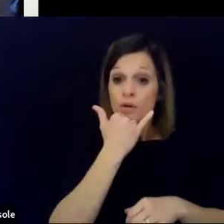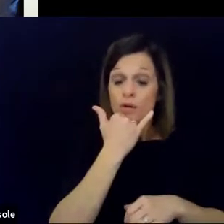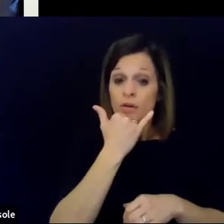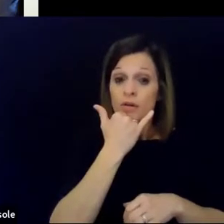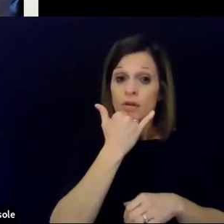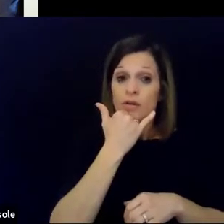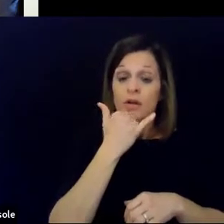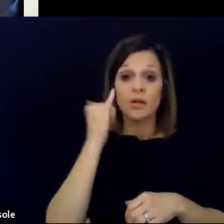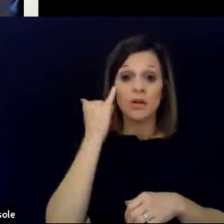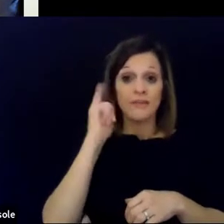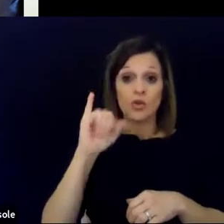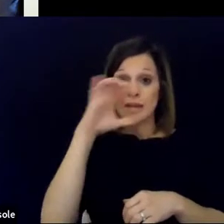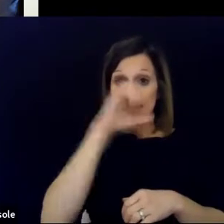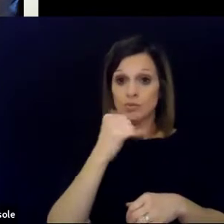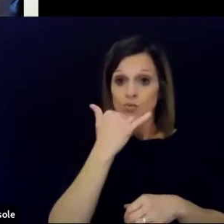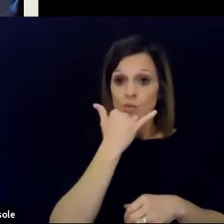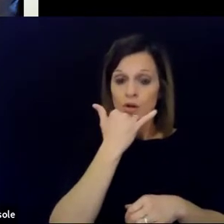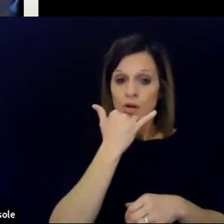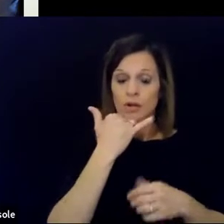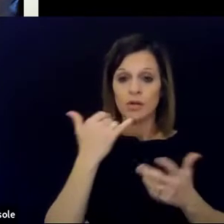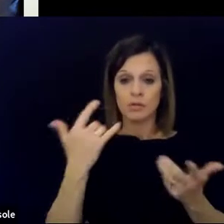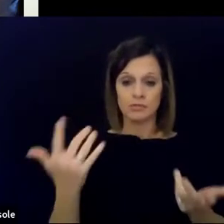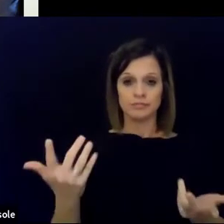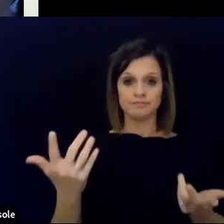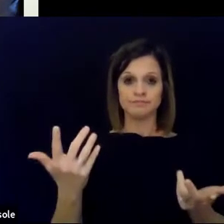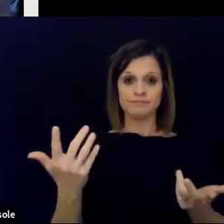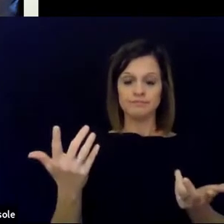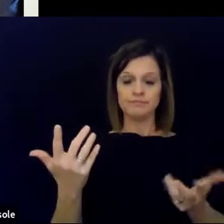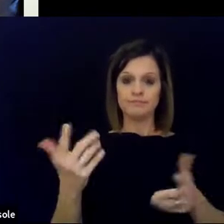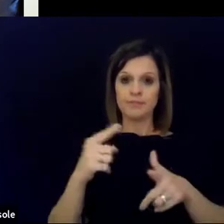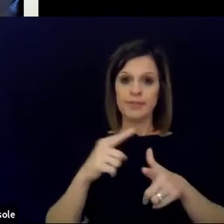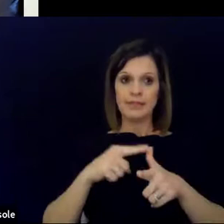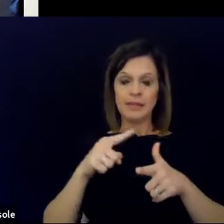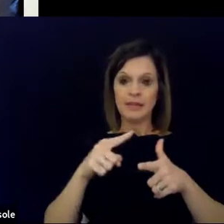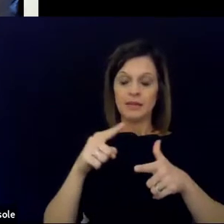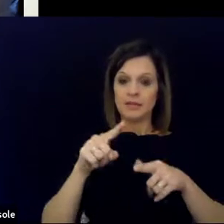'cause the kid then says that to you, what can you say to the kid? And if what you're saying back to the kid,